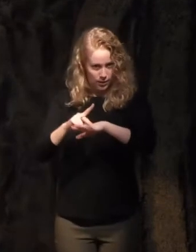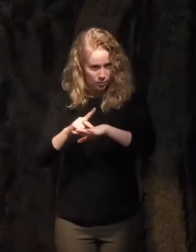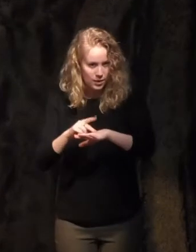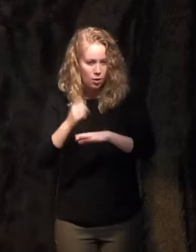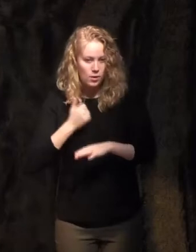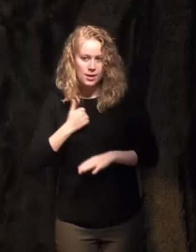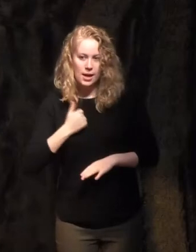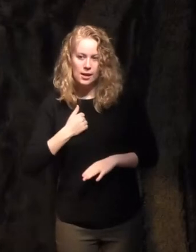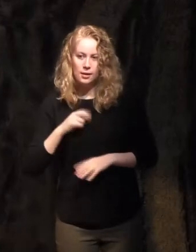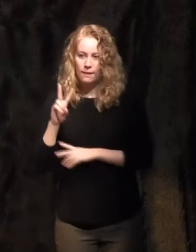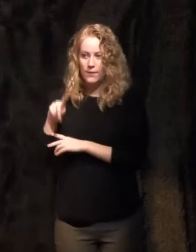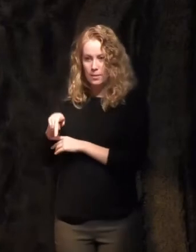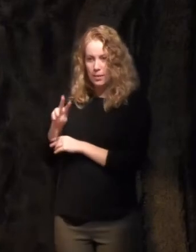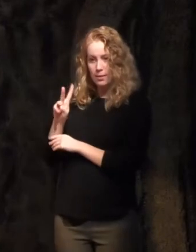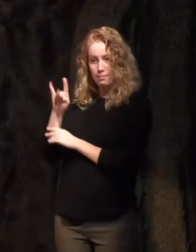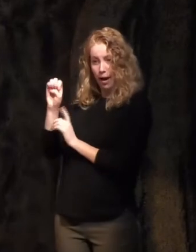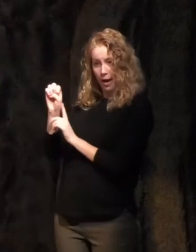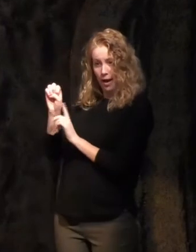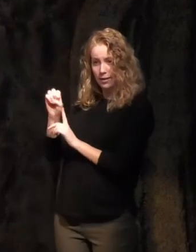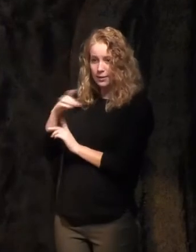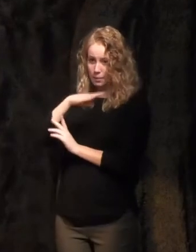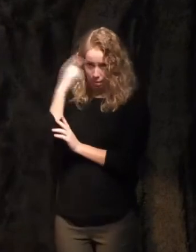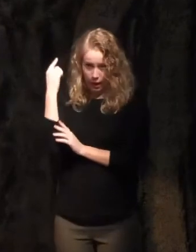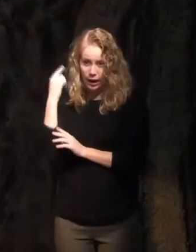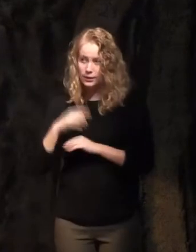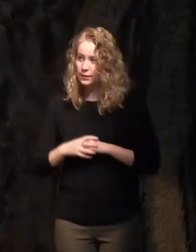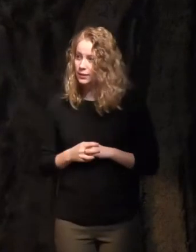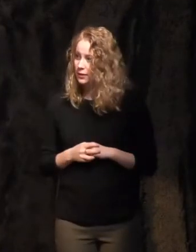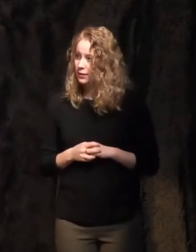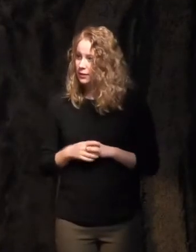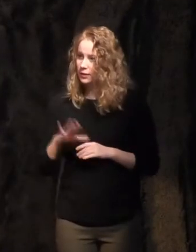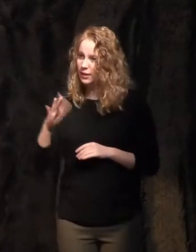Its vice president, Mike Payette is black, ish.